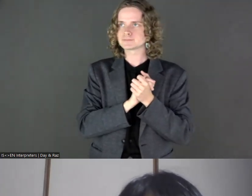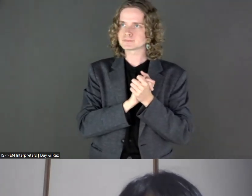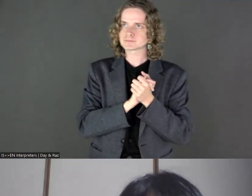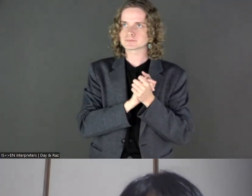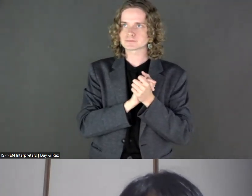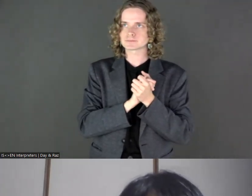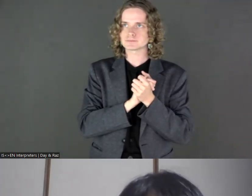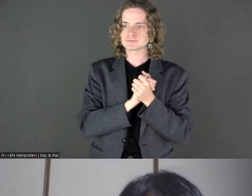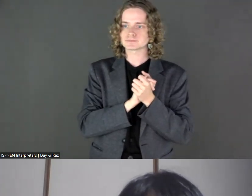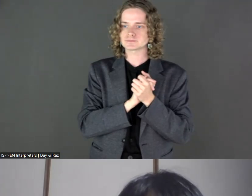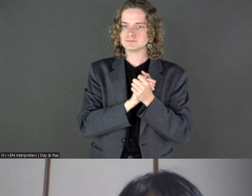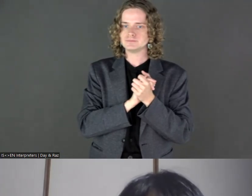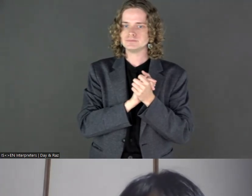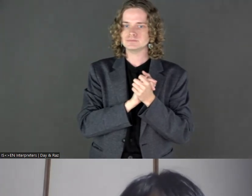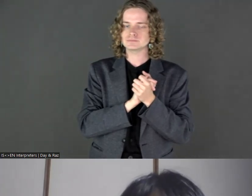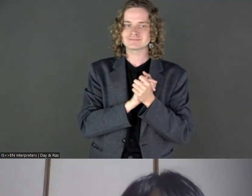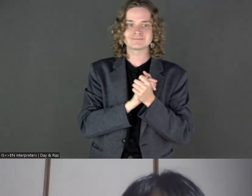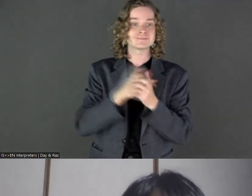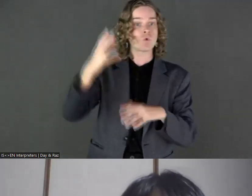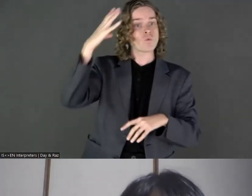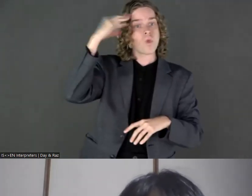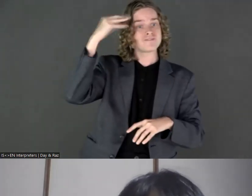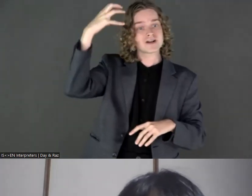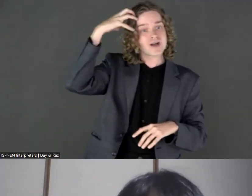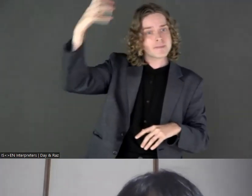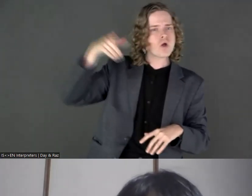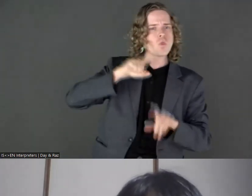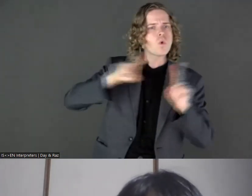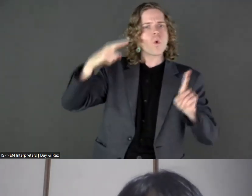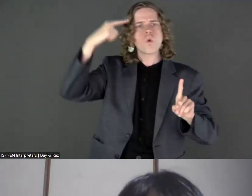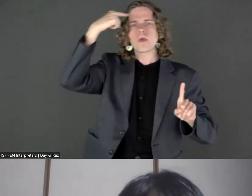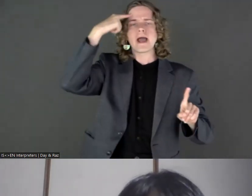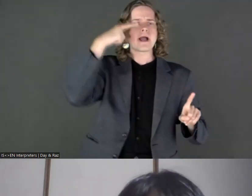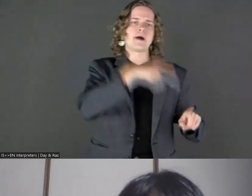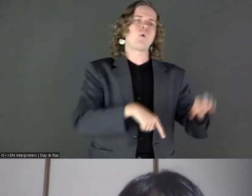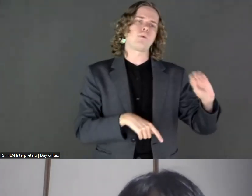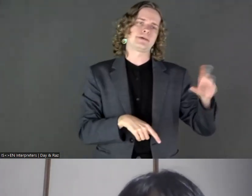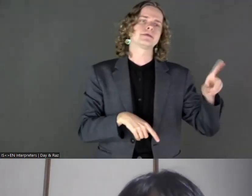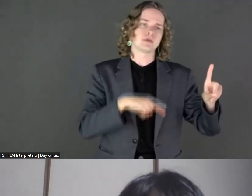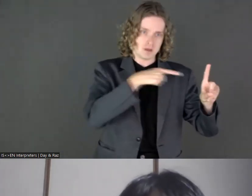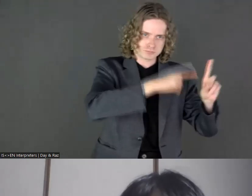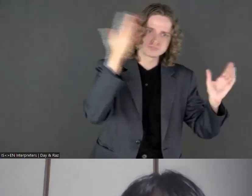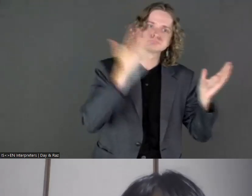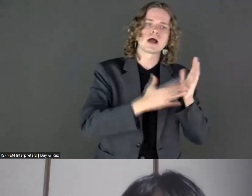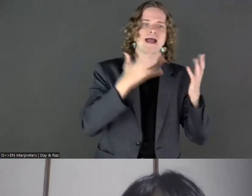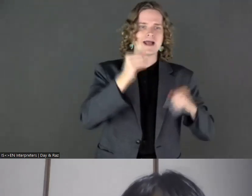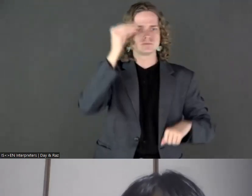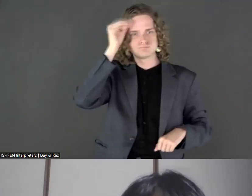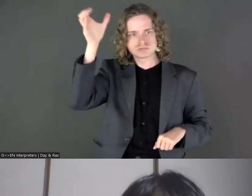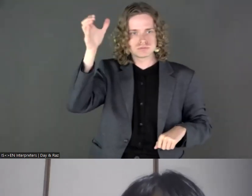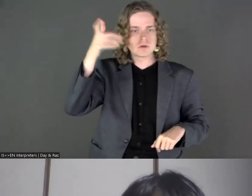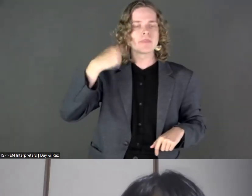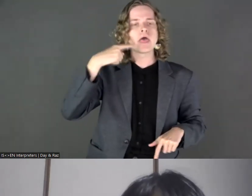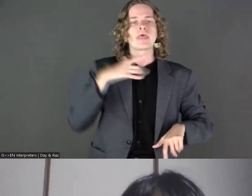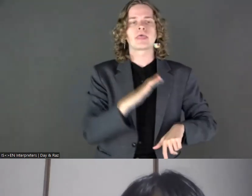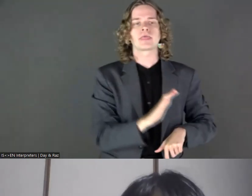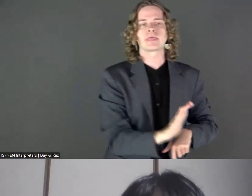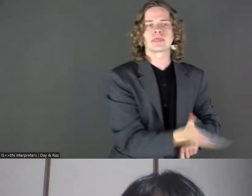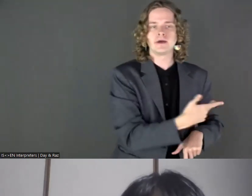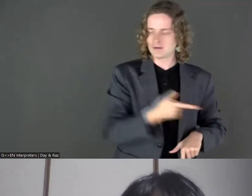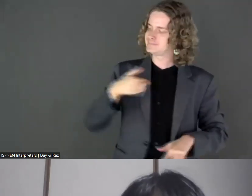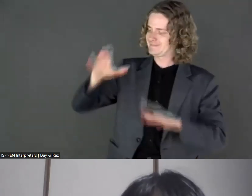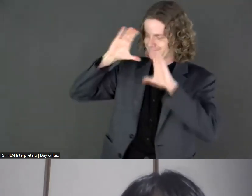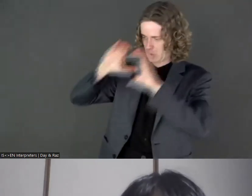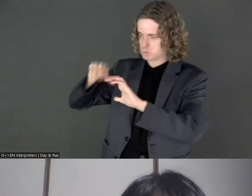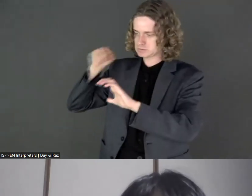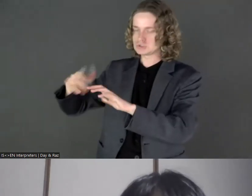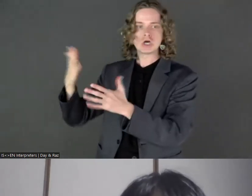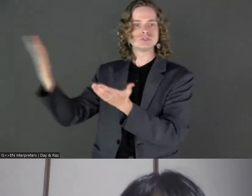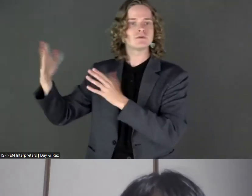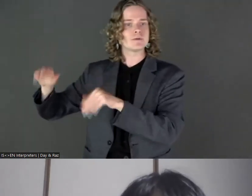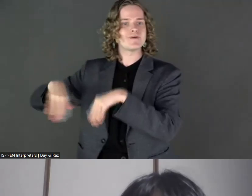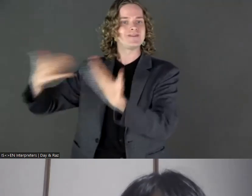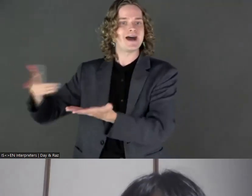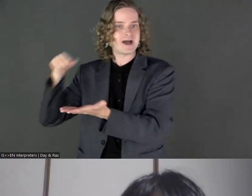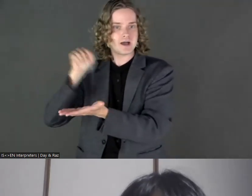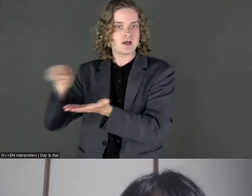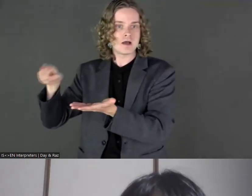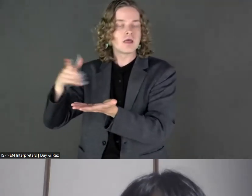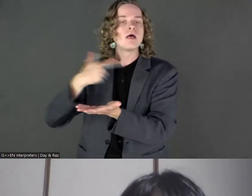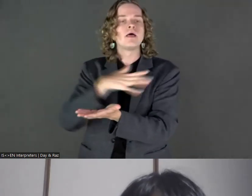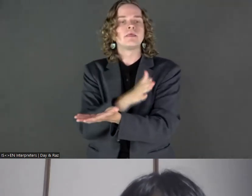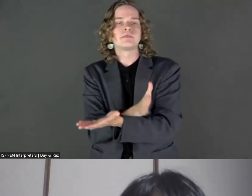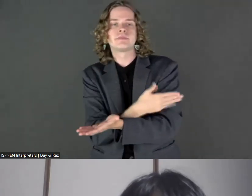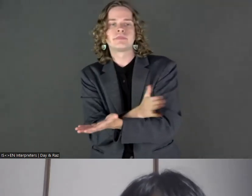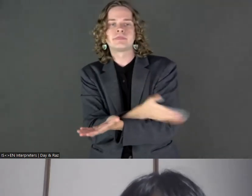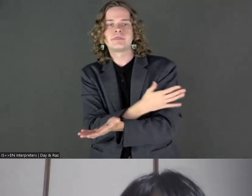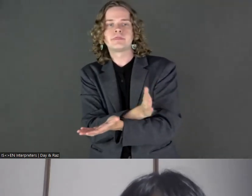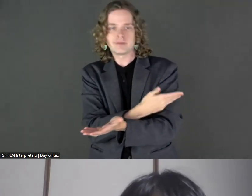the expertise OPDs might have when dealing with persons with disabilities. The experts coming to